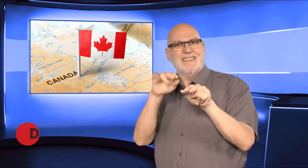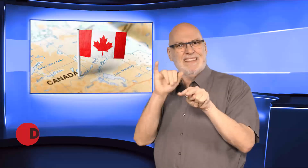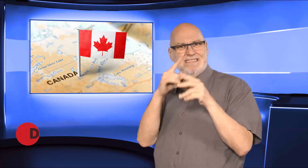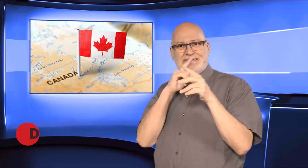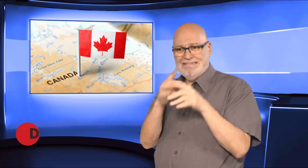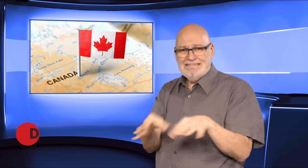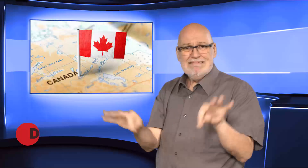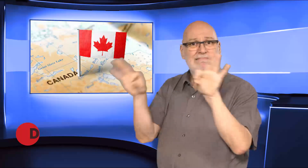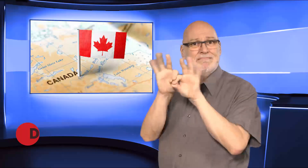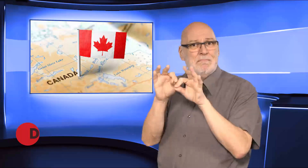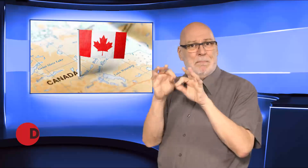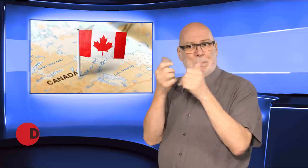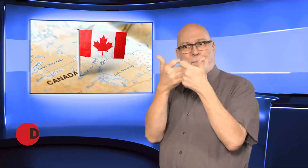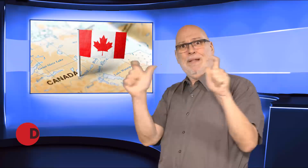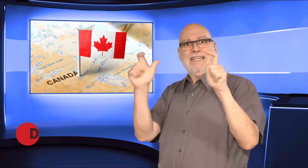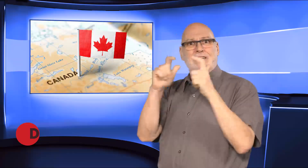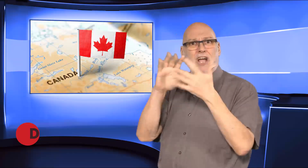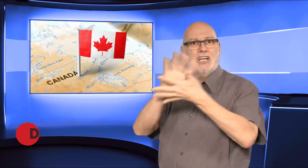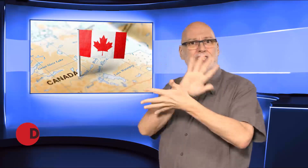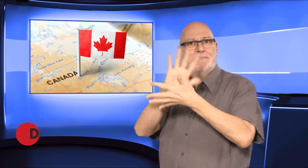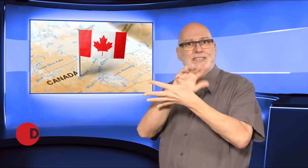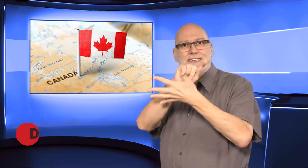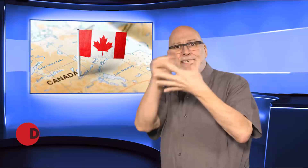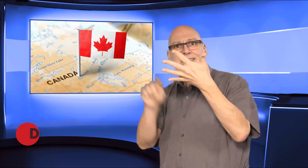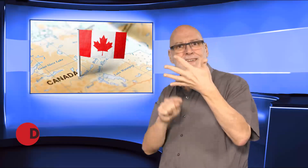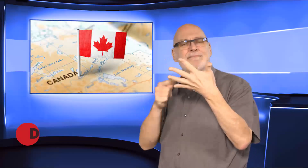a major document i.e.,